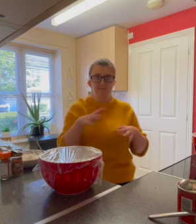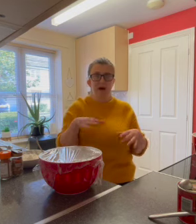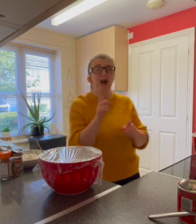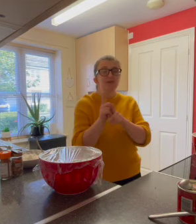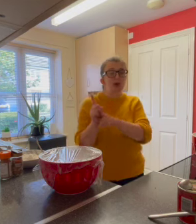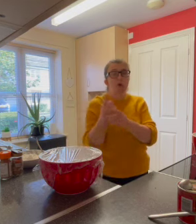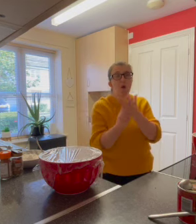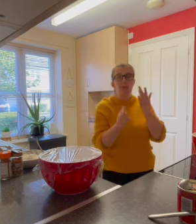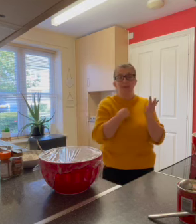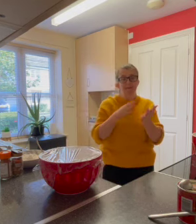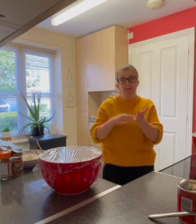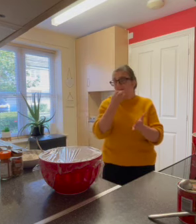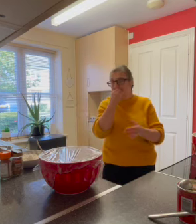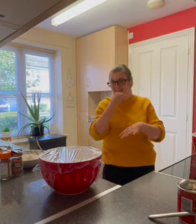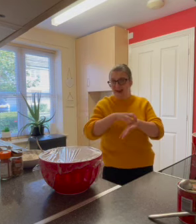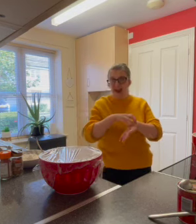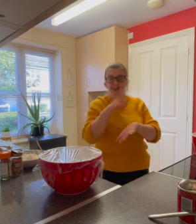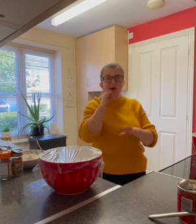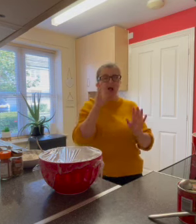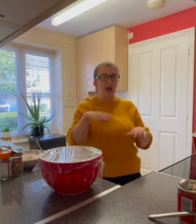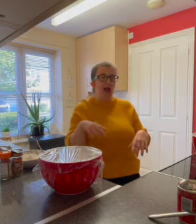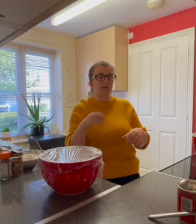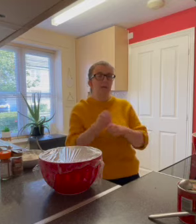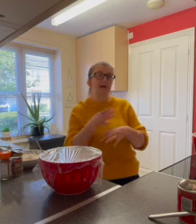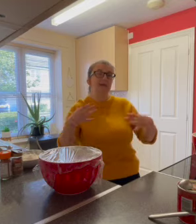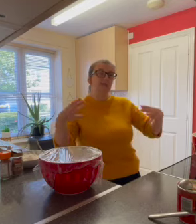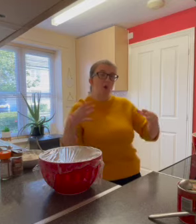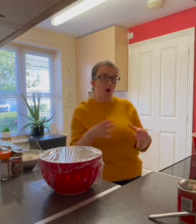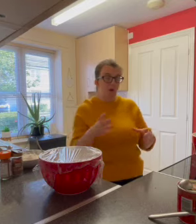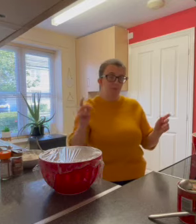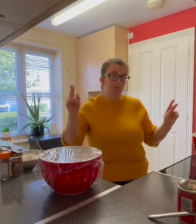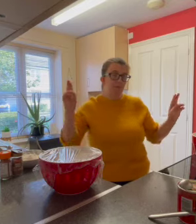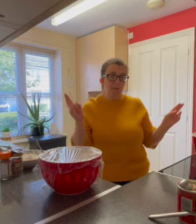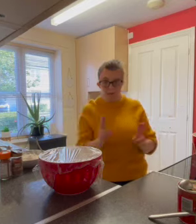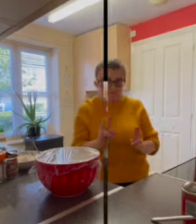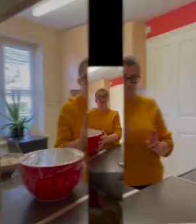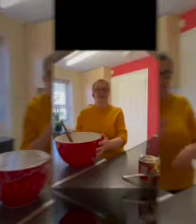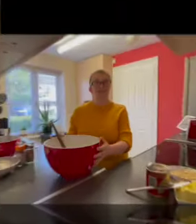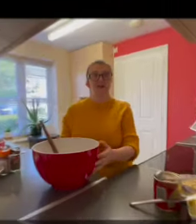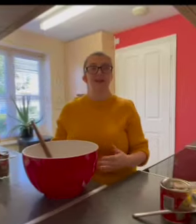And also it only I and my mum eat Christmas cake. So I decide to make small Christmas cake.